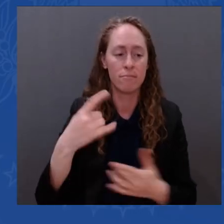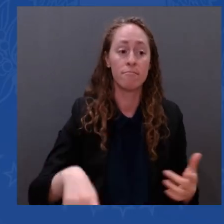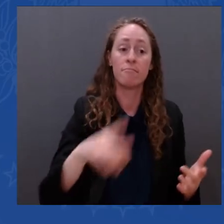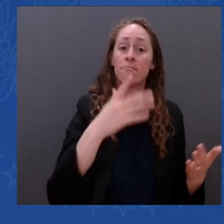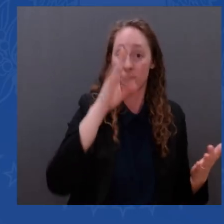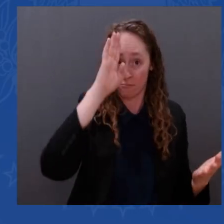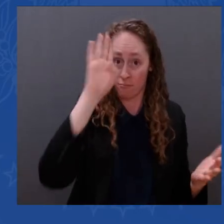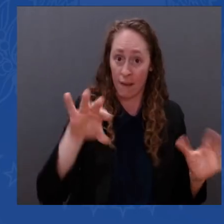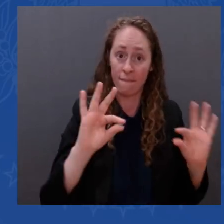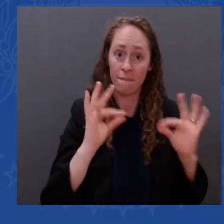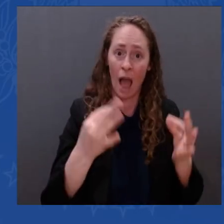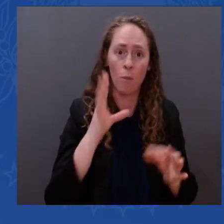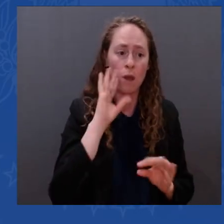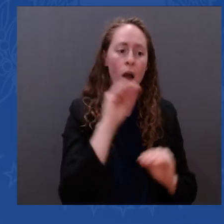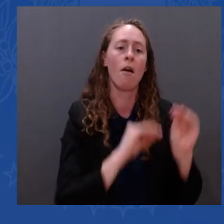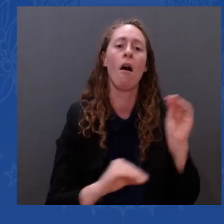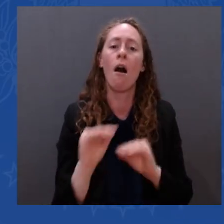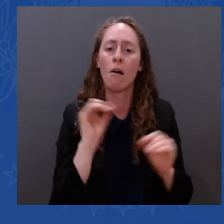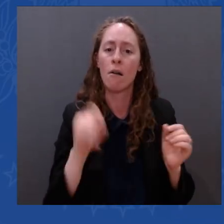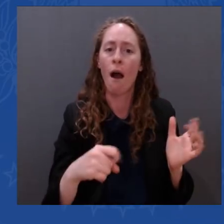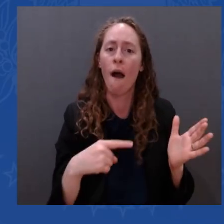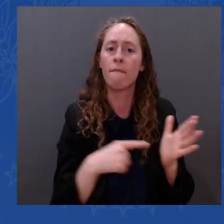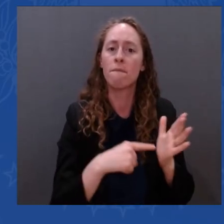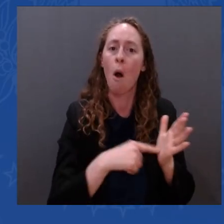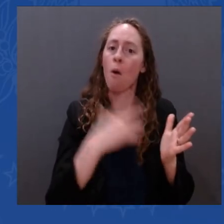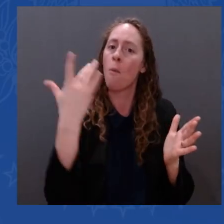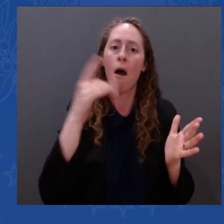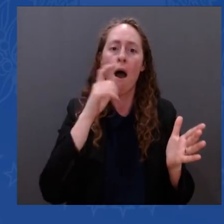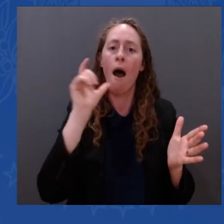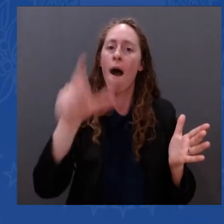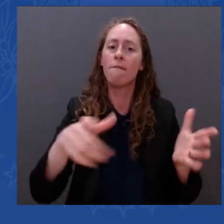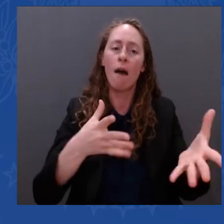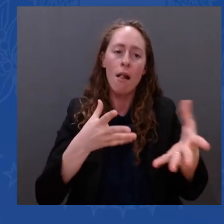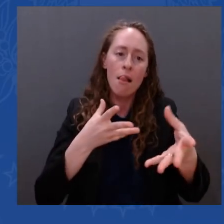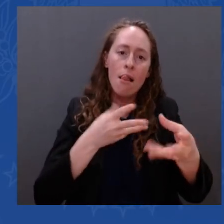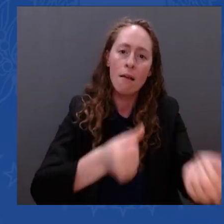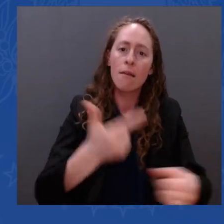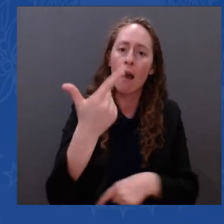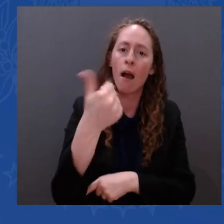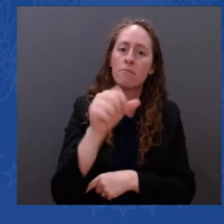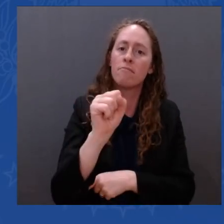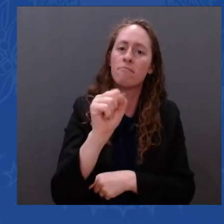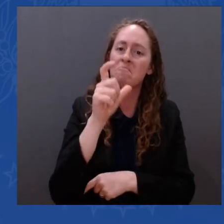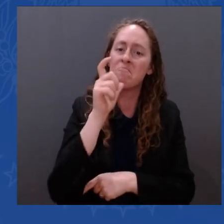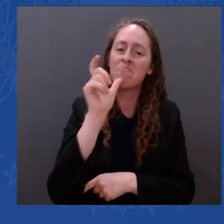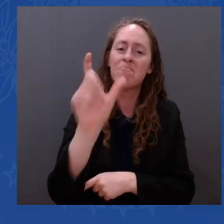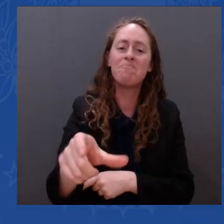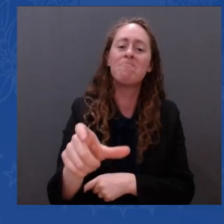at one of 500,000 new electric vehicle stations -- part of the network we're going to be building across America